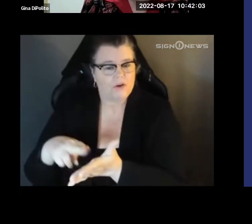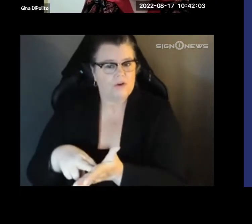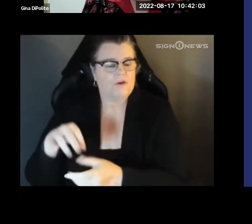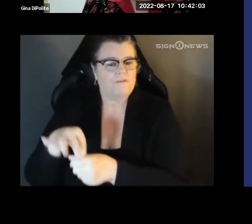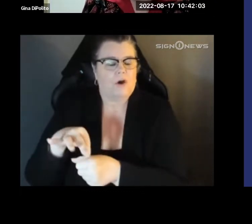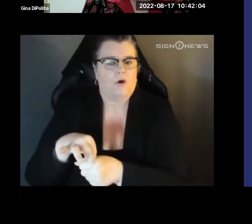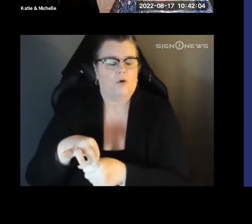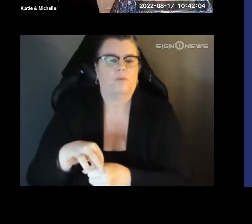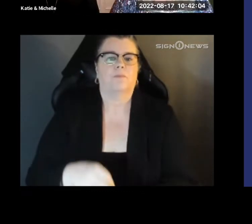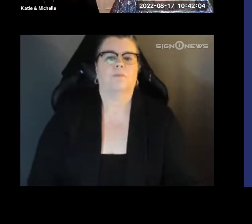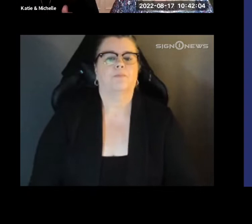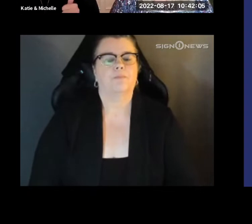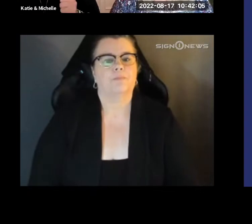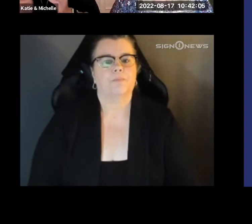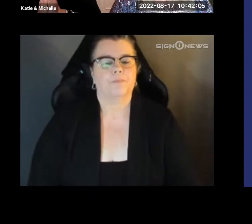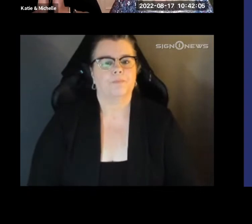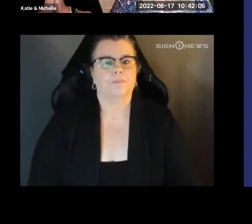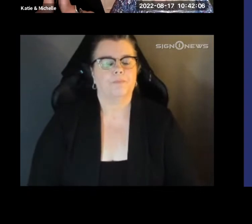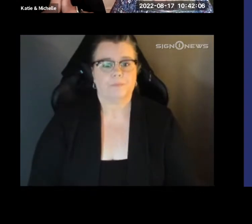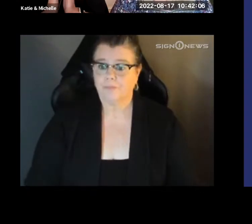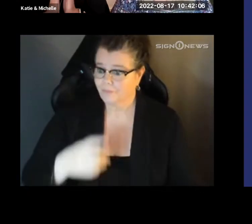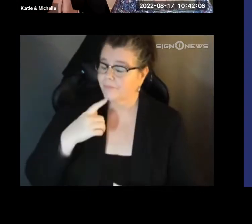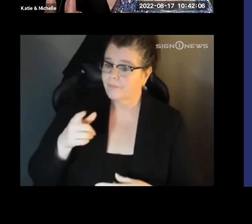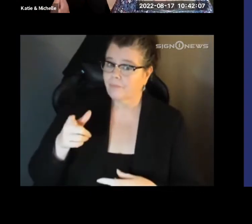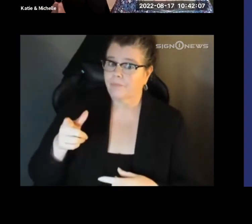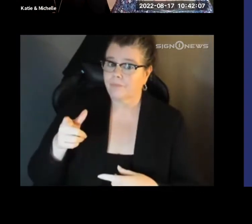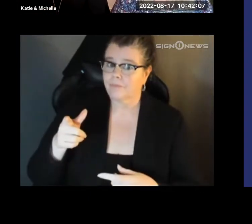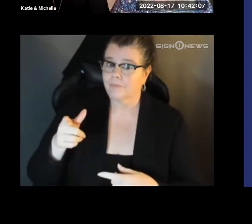look at that keep going we want to see everyone who's registered